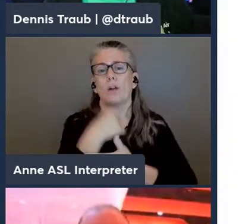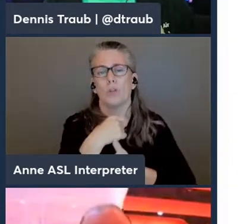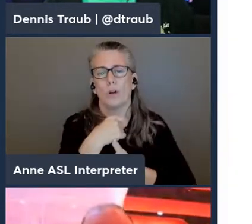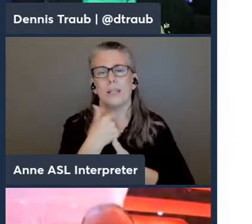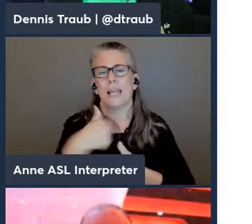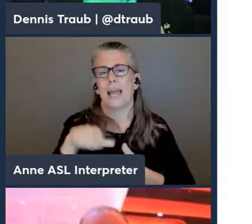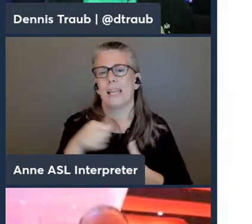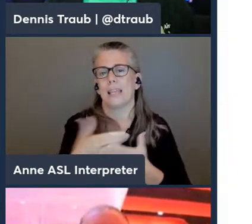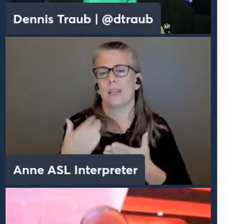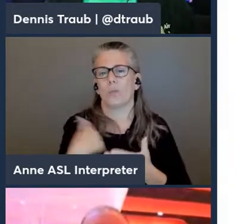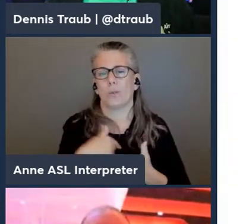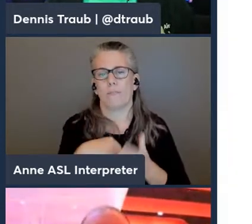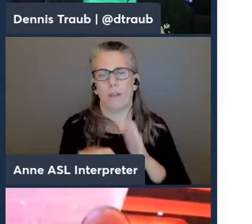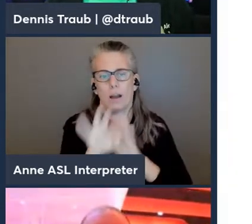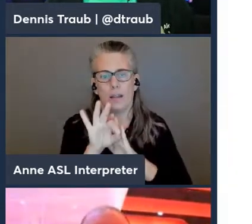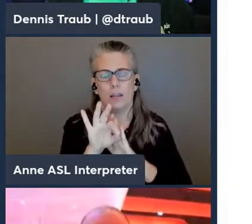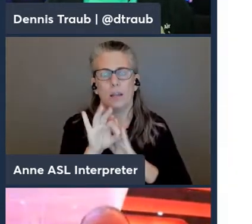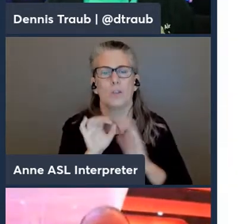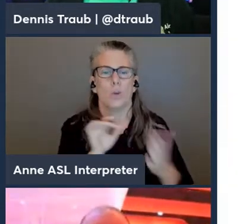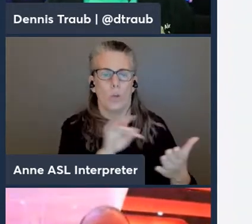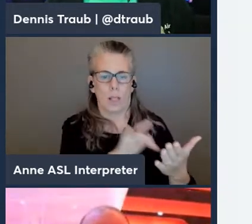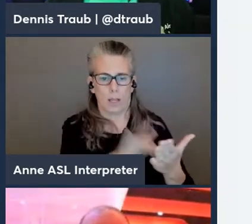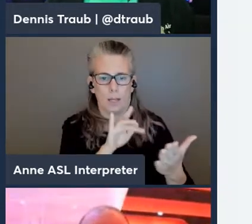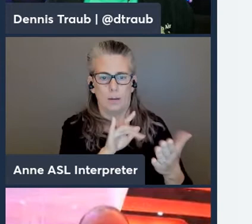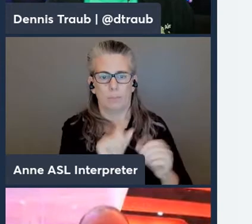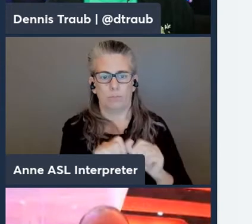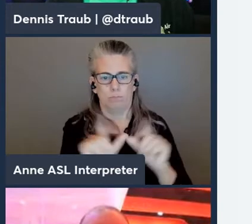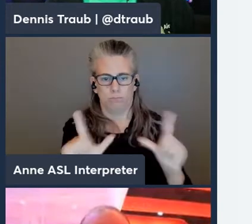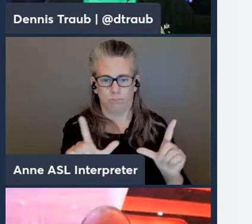So I'll click on that. This will bring me over to CodeGuru,